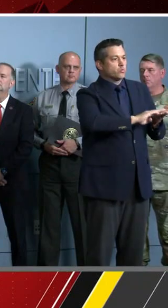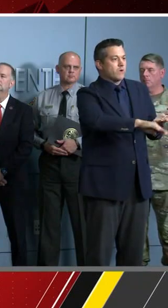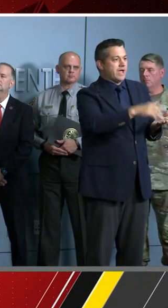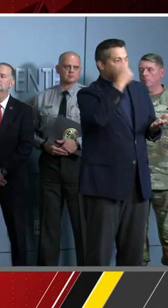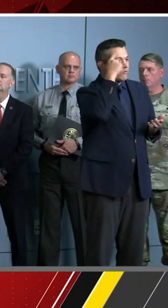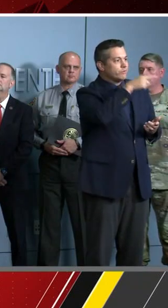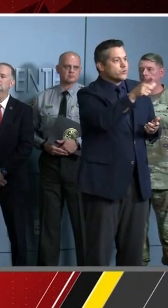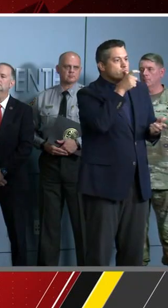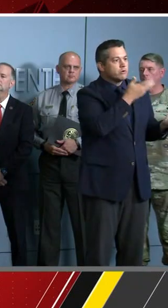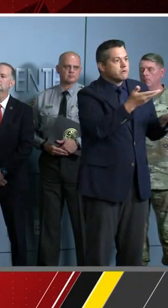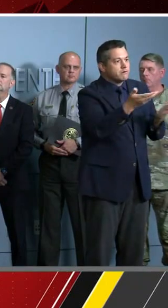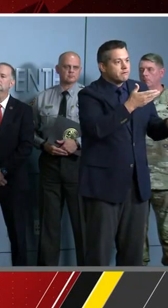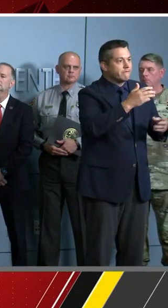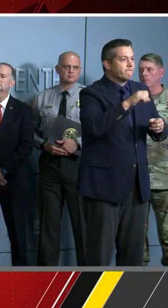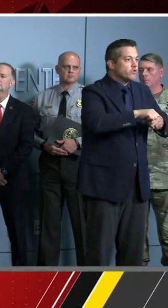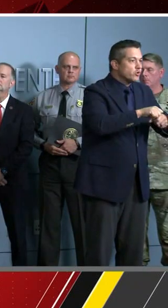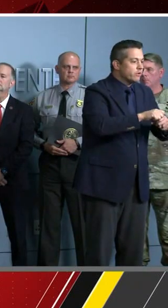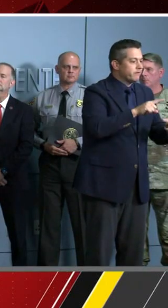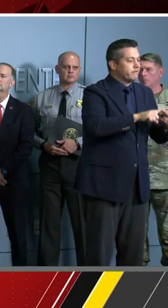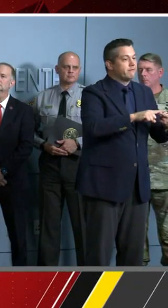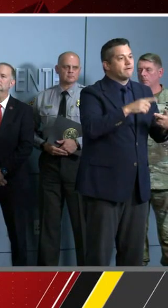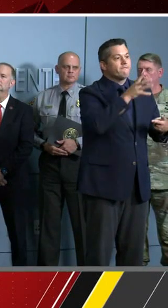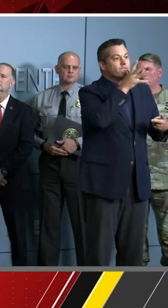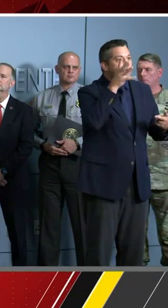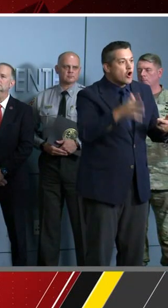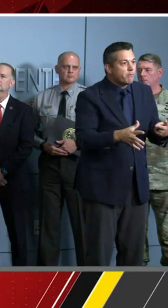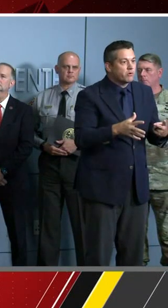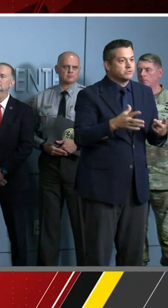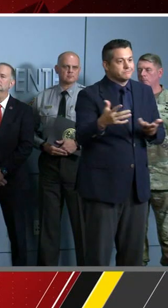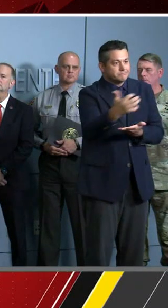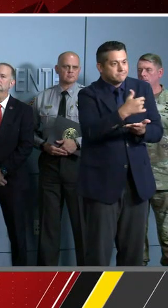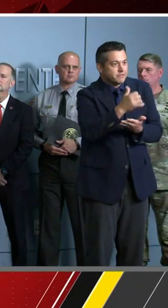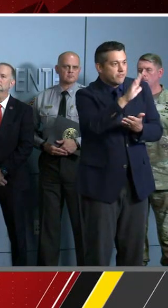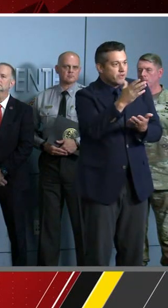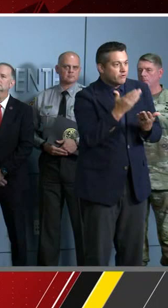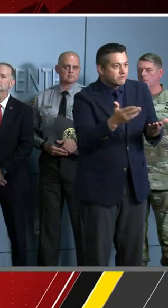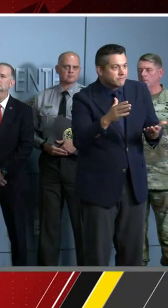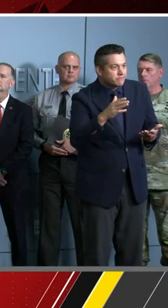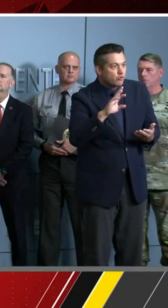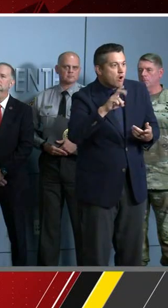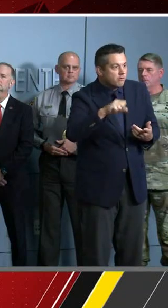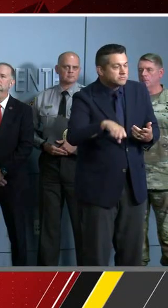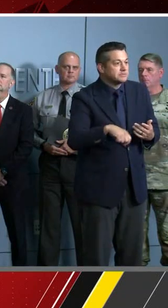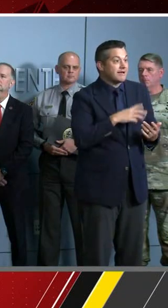to quickly harvest crops, helps